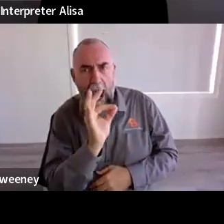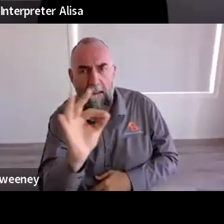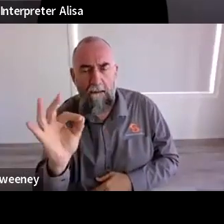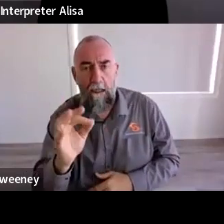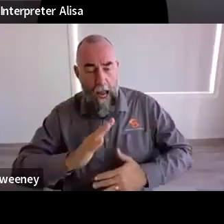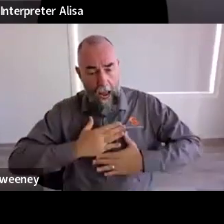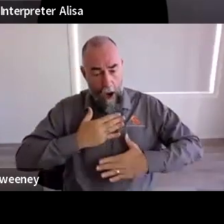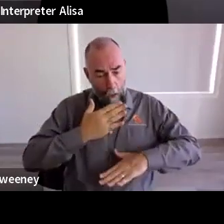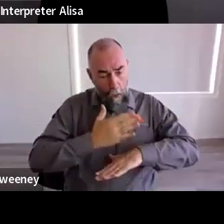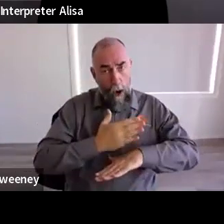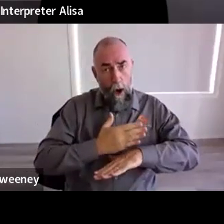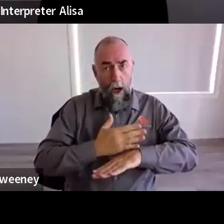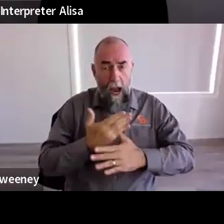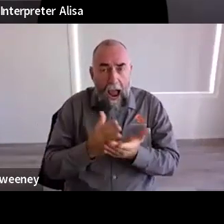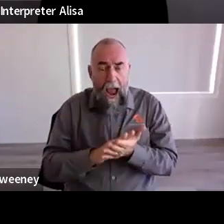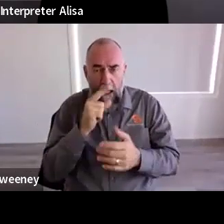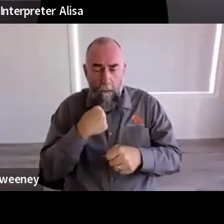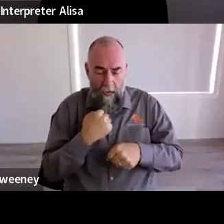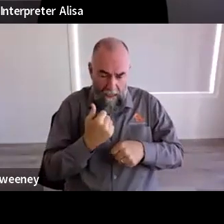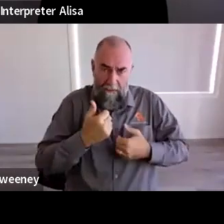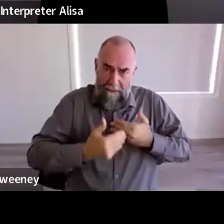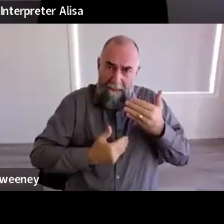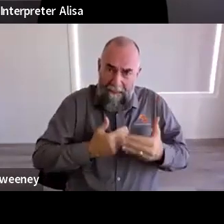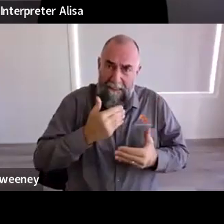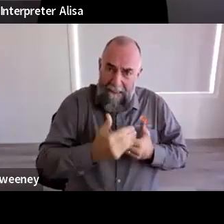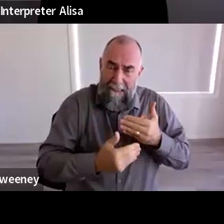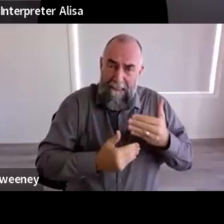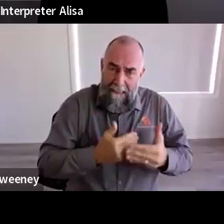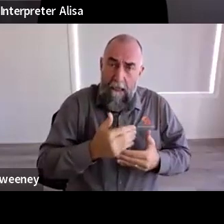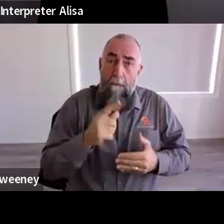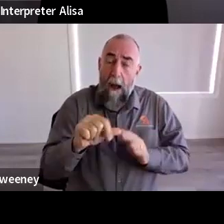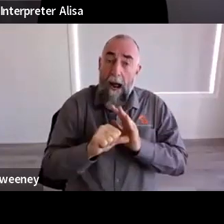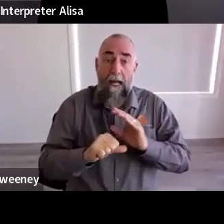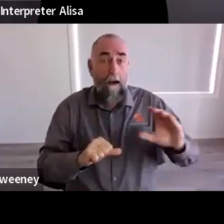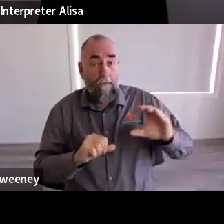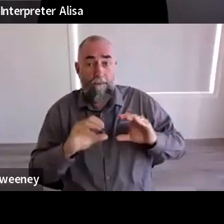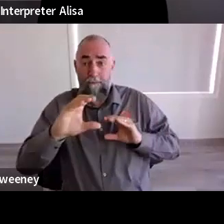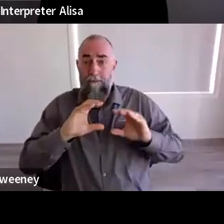fossil fuel industry has on the arts and, you know, really asking that